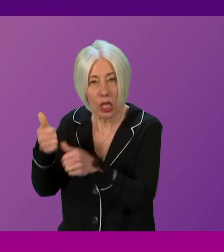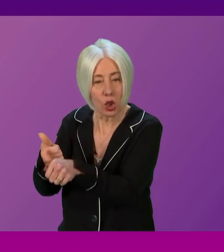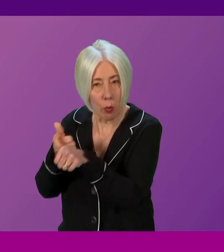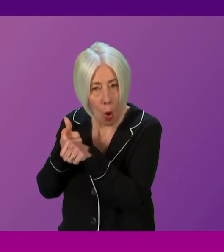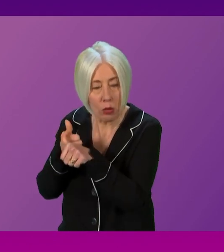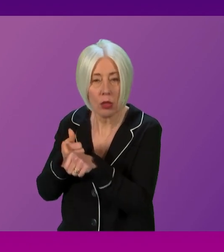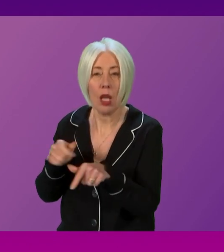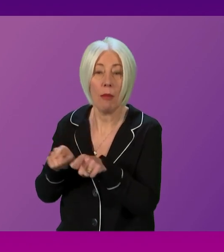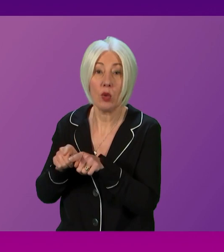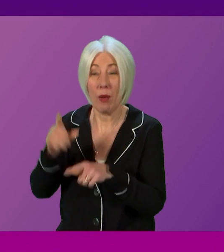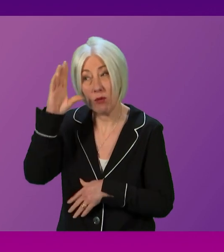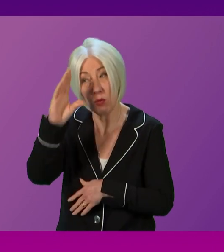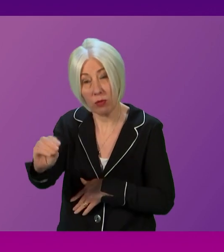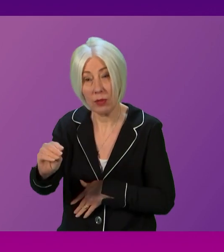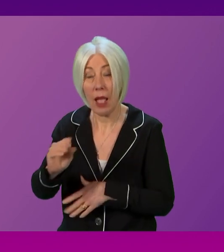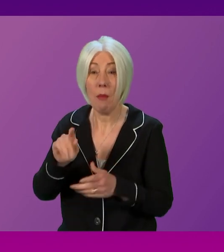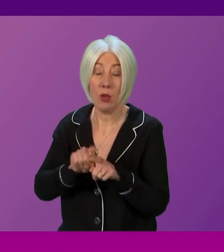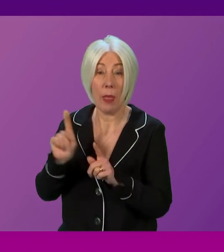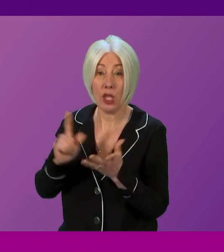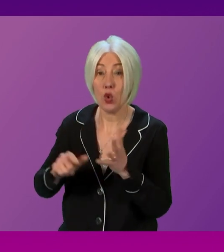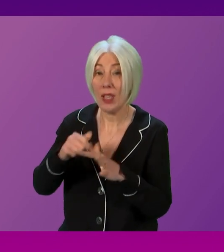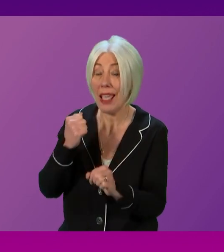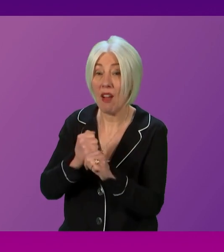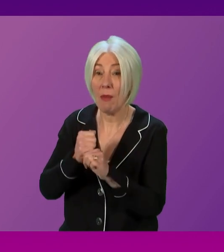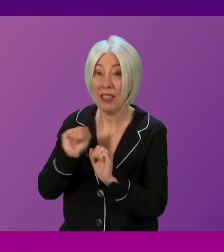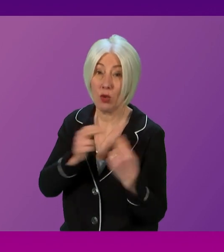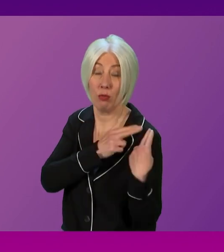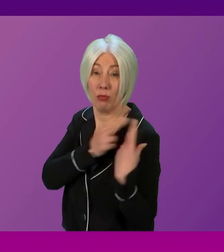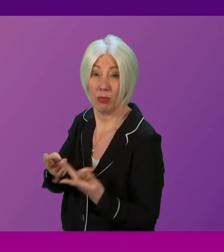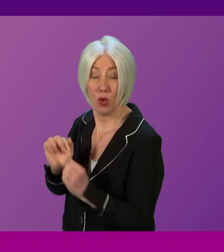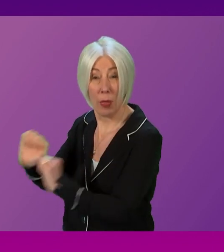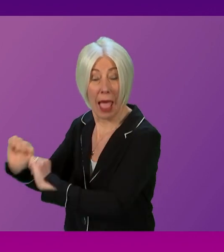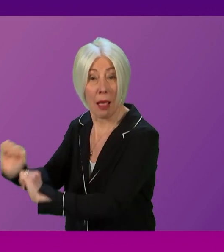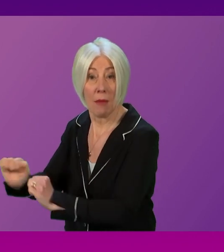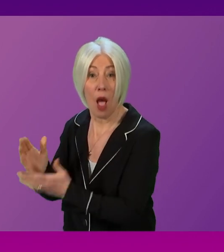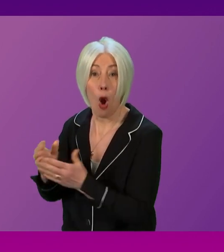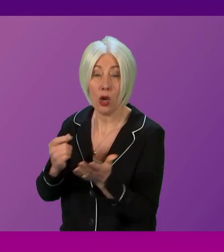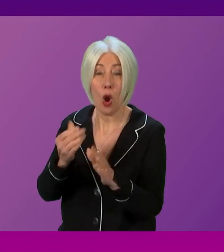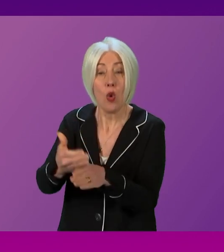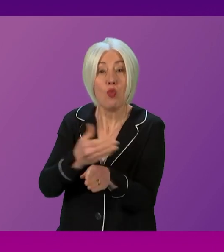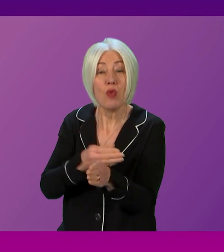on the United Kingdom Government to take further action on prepayment meters. Forcing people on to